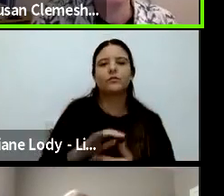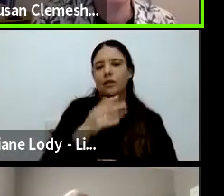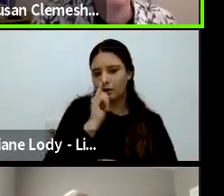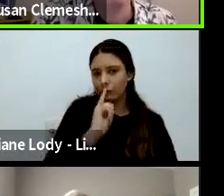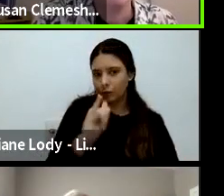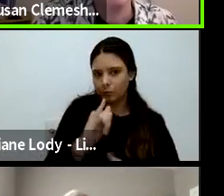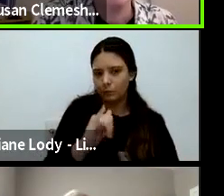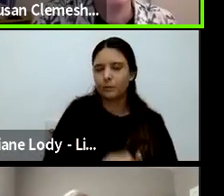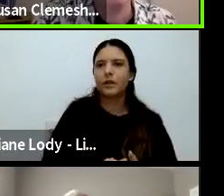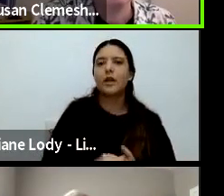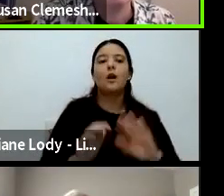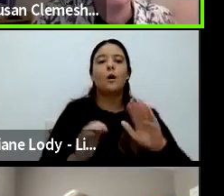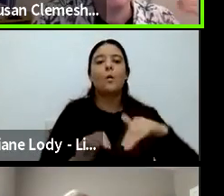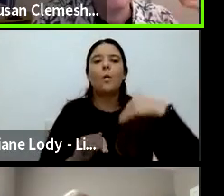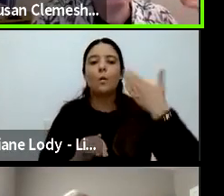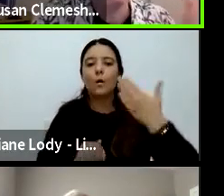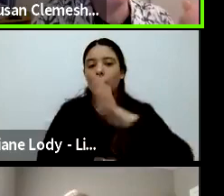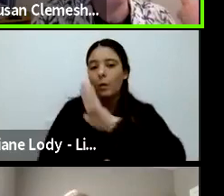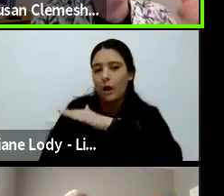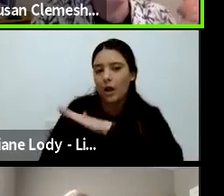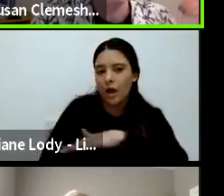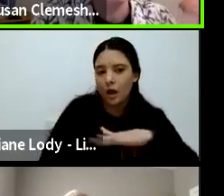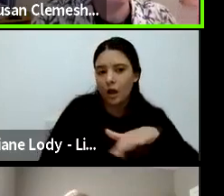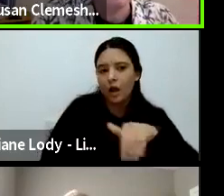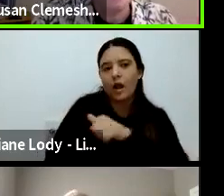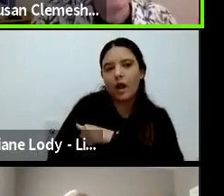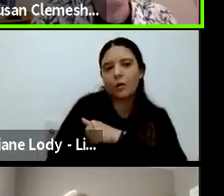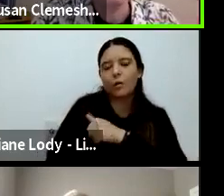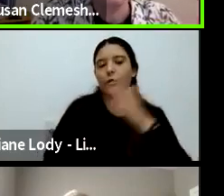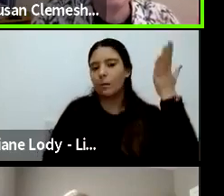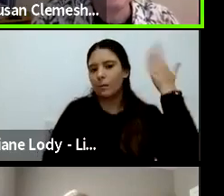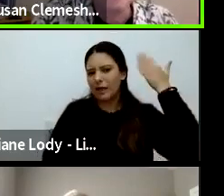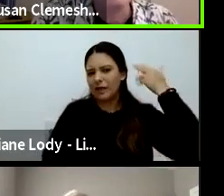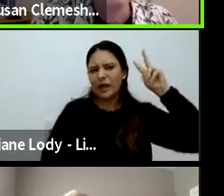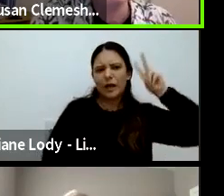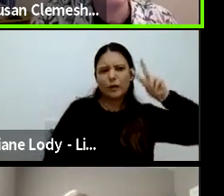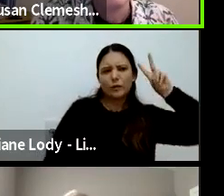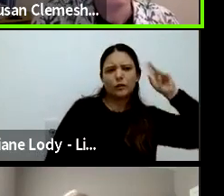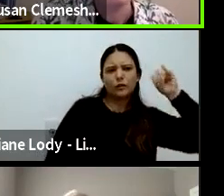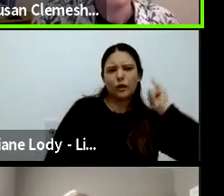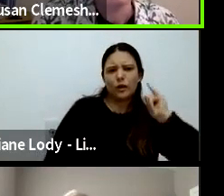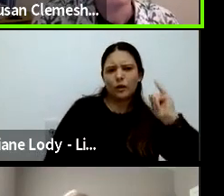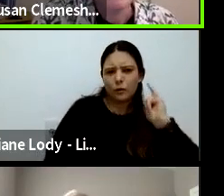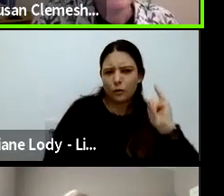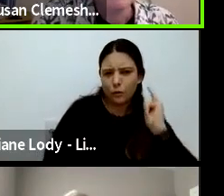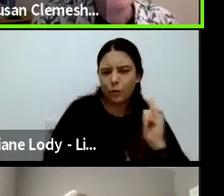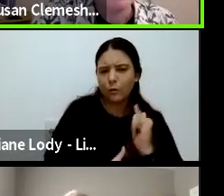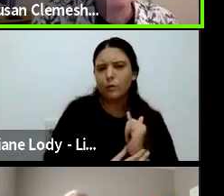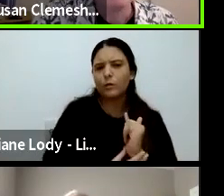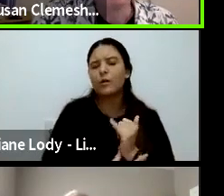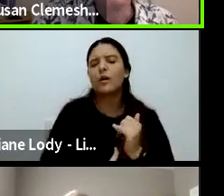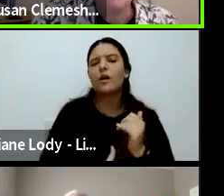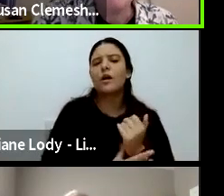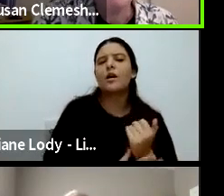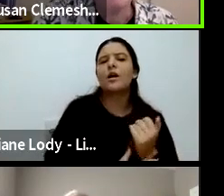And so when she said when I talked to my, my former students when I went there. re, you know re, you know now when you re, you know now when you're at re, you know now in year eight or 9am